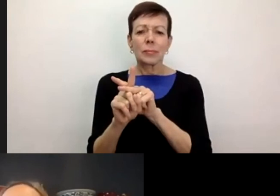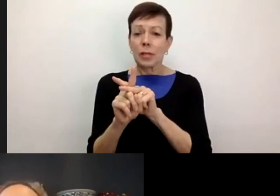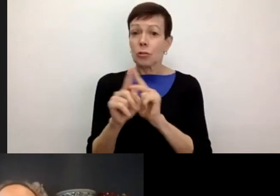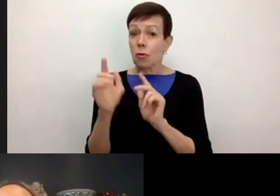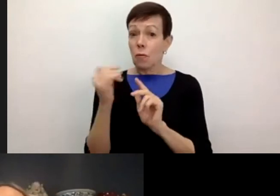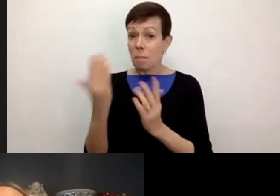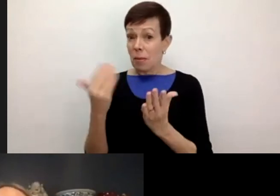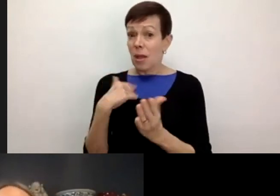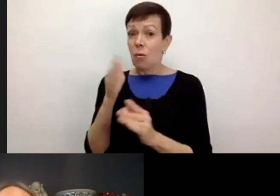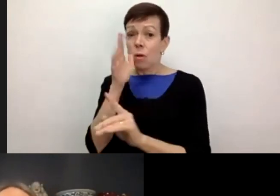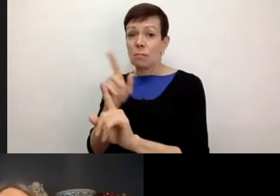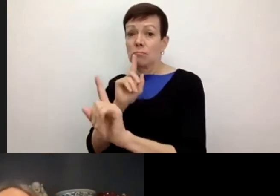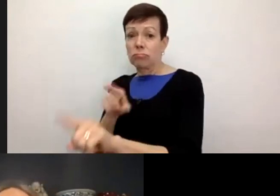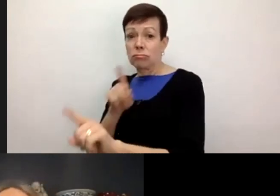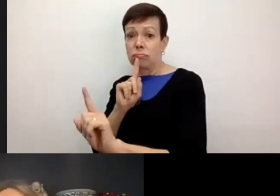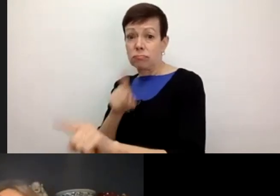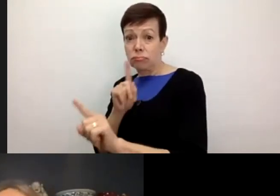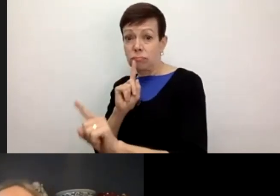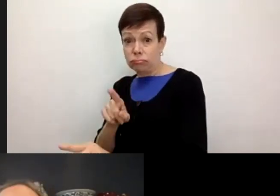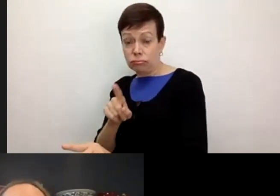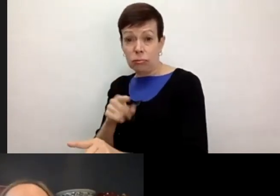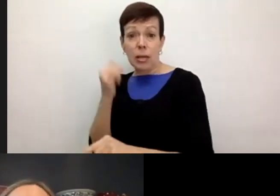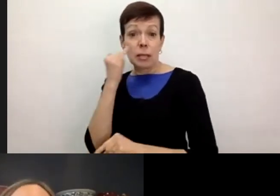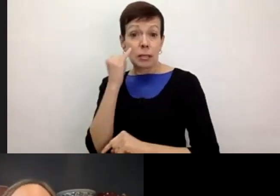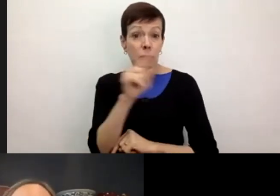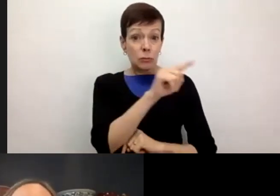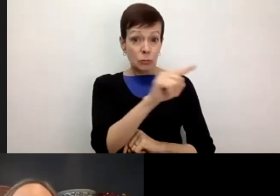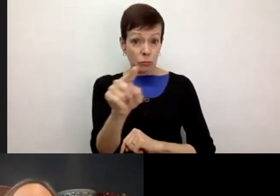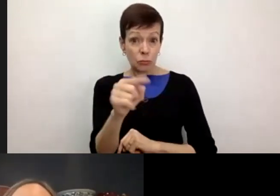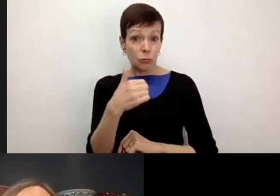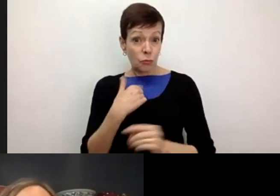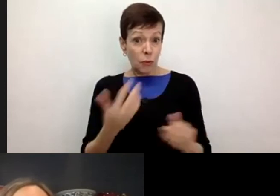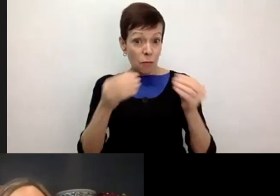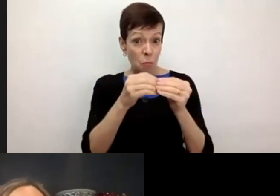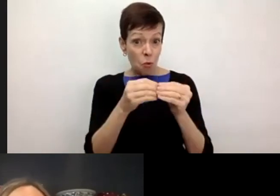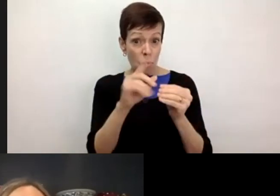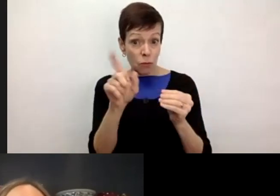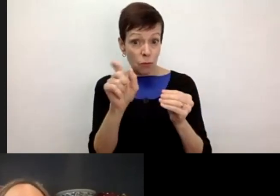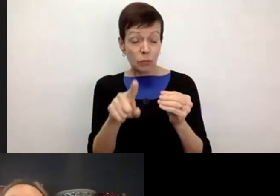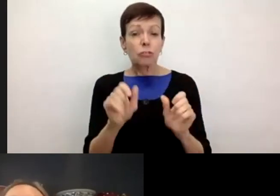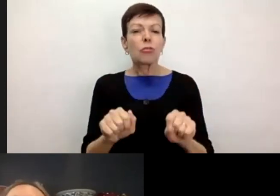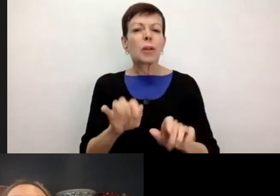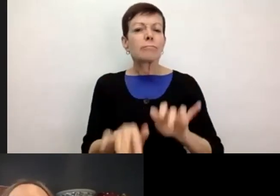And then if anyone else has questions, you're welcome to type them in the chat box.